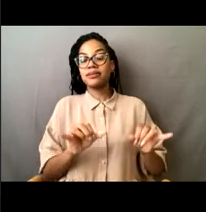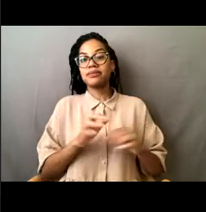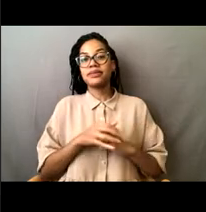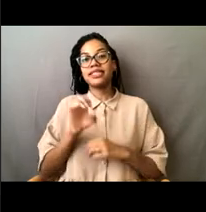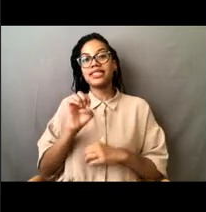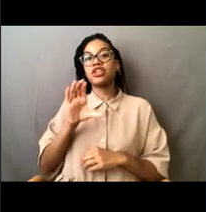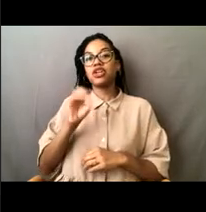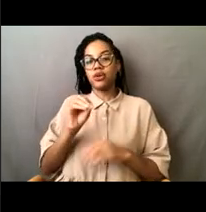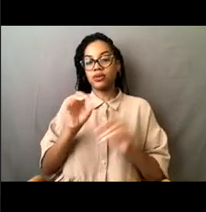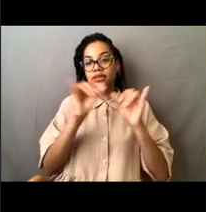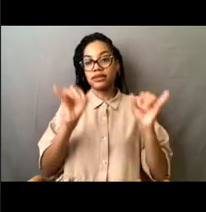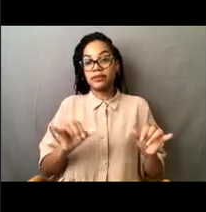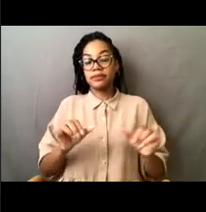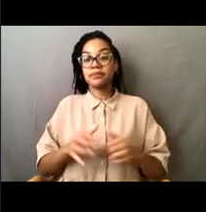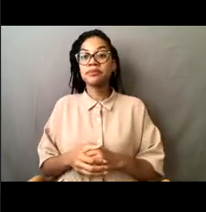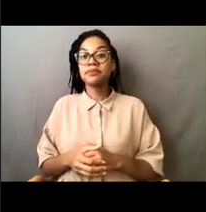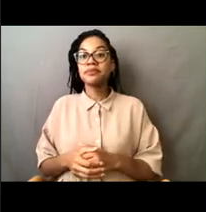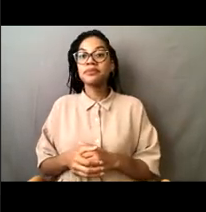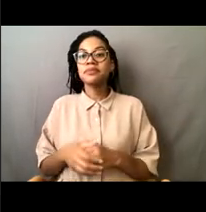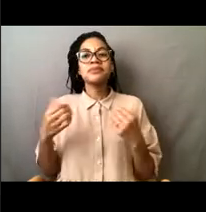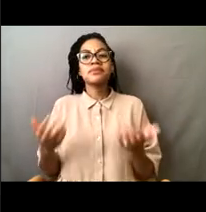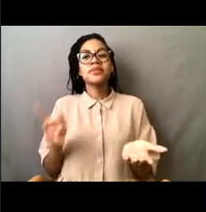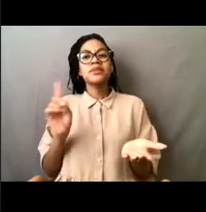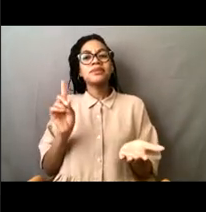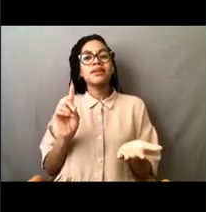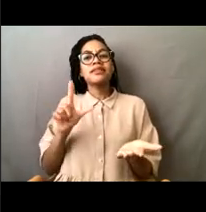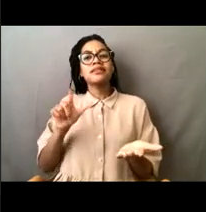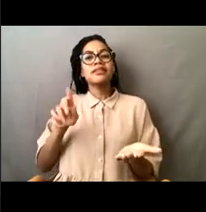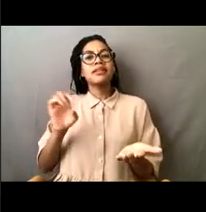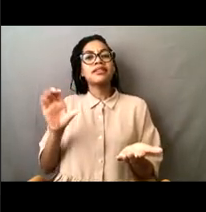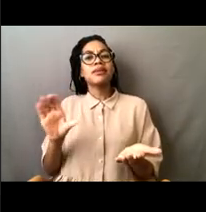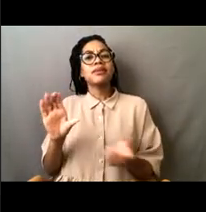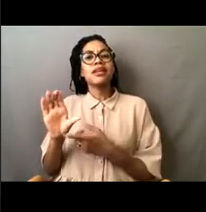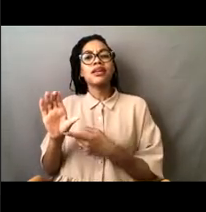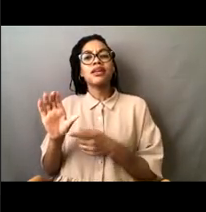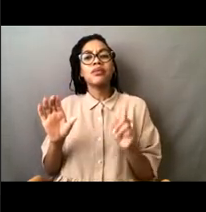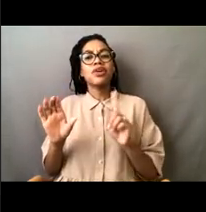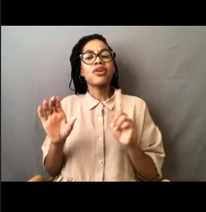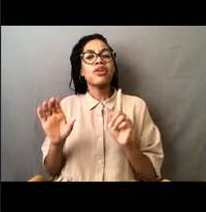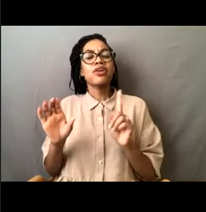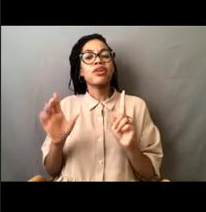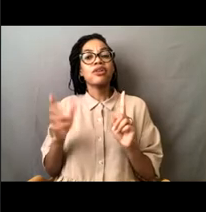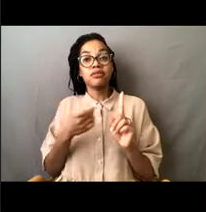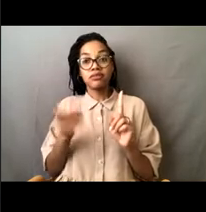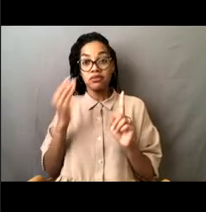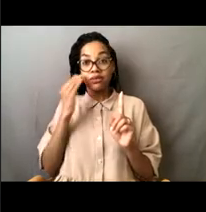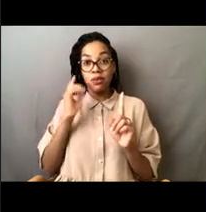So, where is Lake Champlain? Does anyone have an idea of where Lake Champlain is?